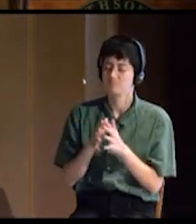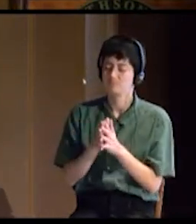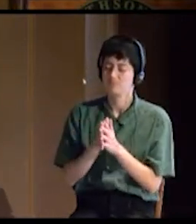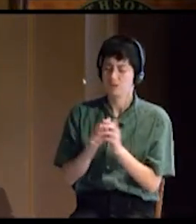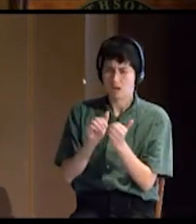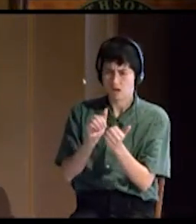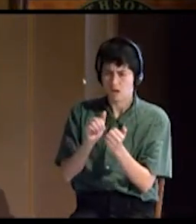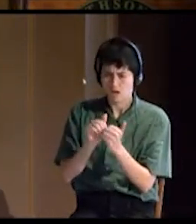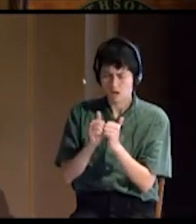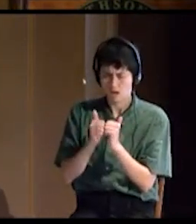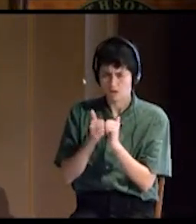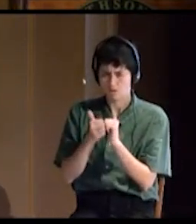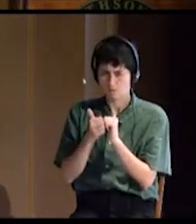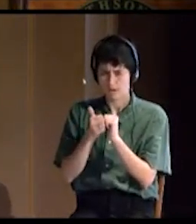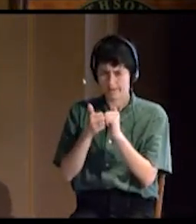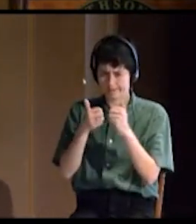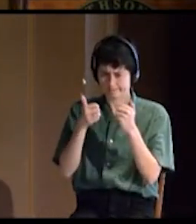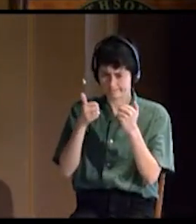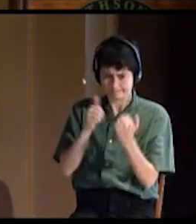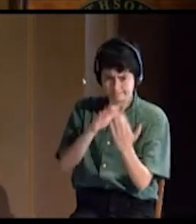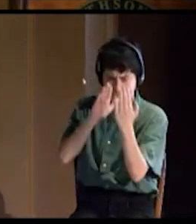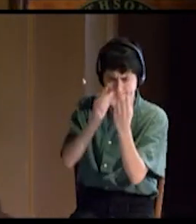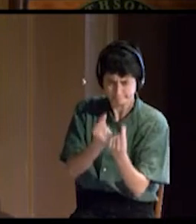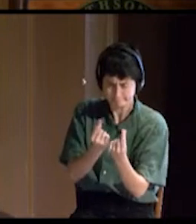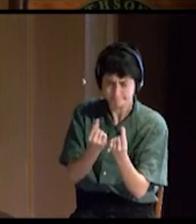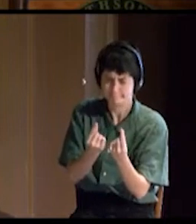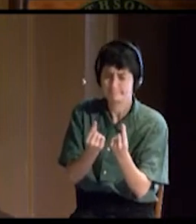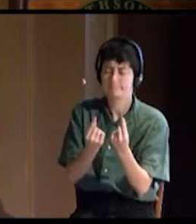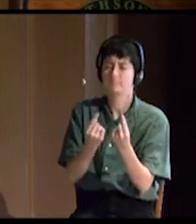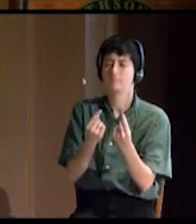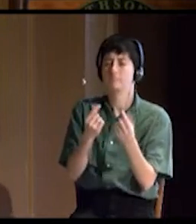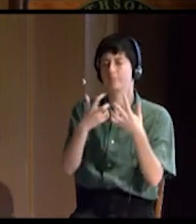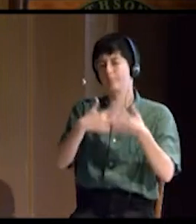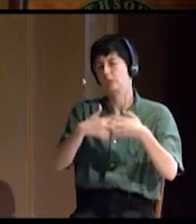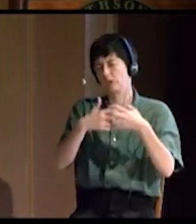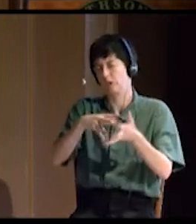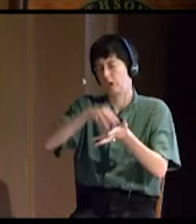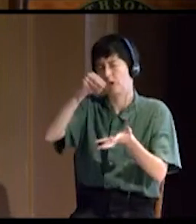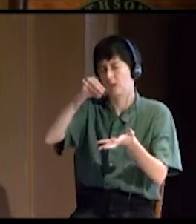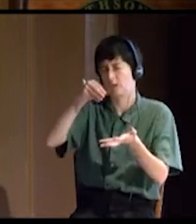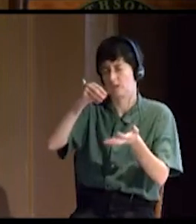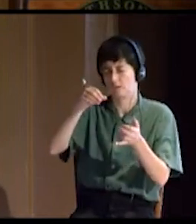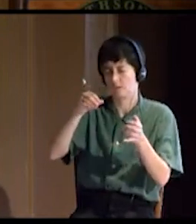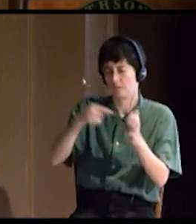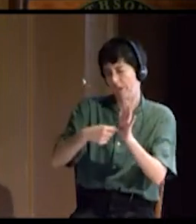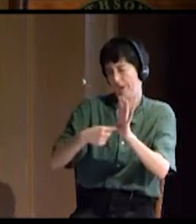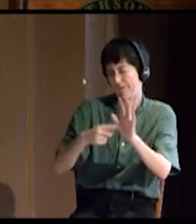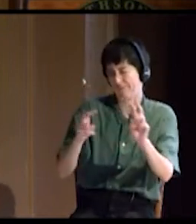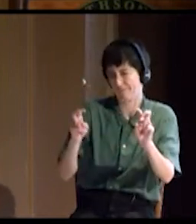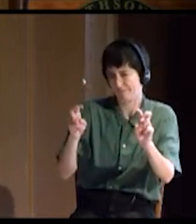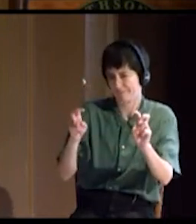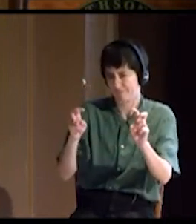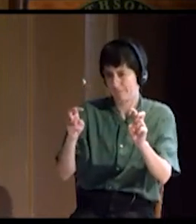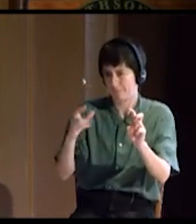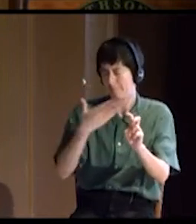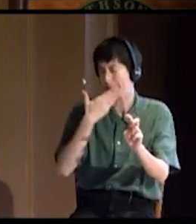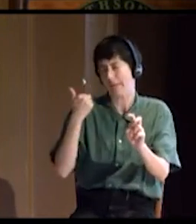with digitized herbarium specimens. Machine learning models really excel when there's lots of data and they can process millions